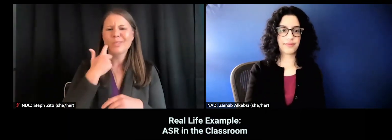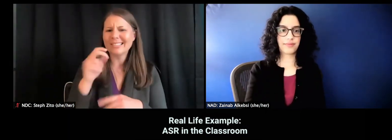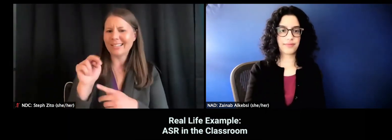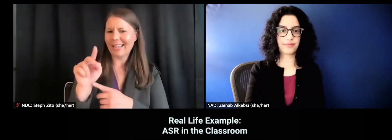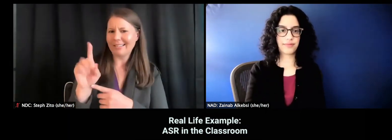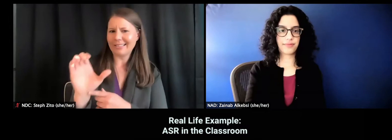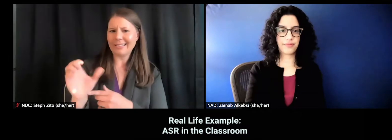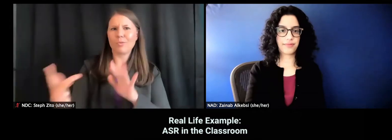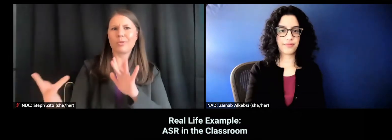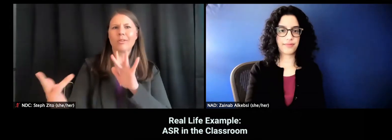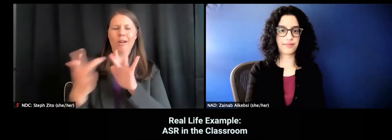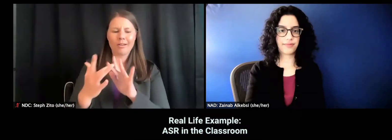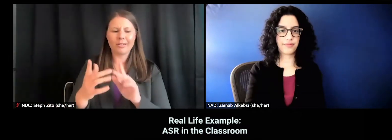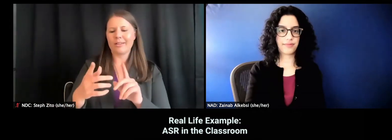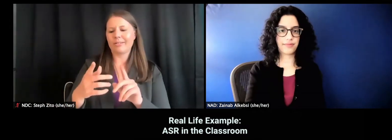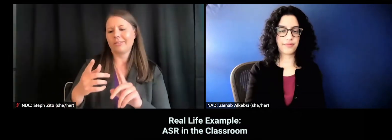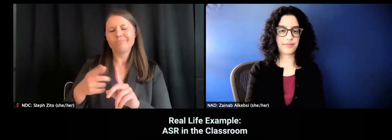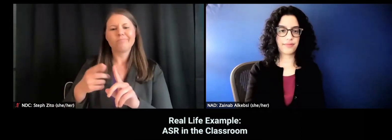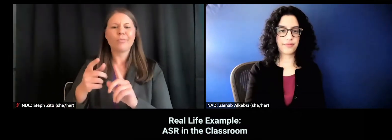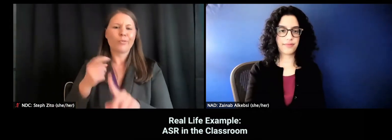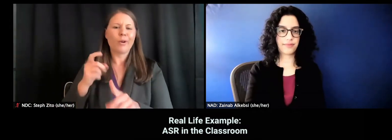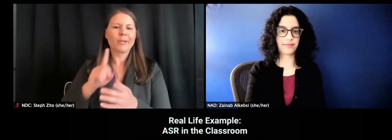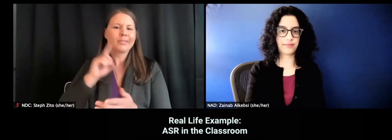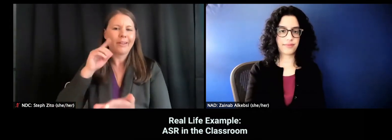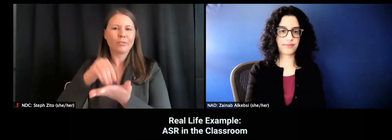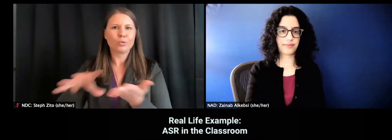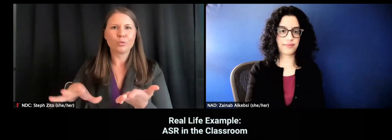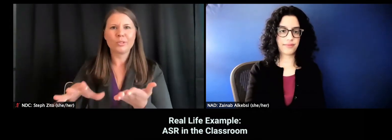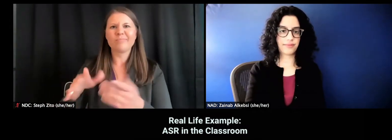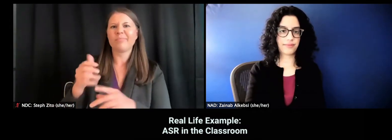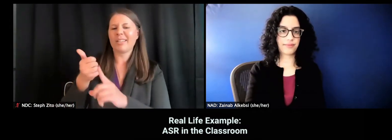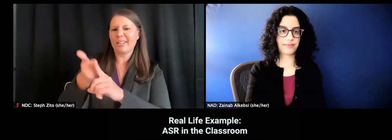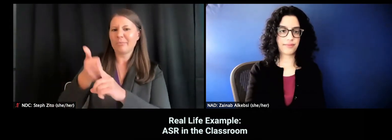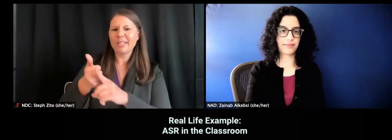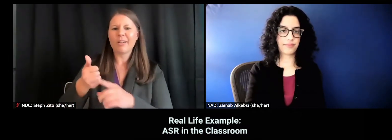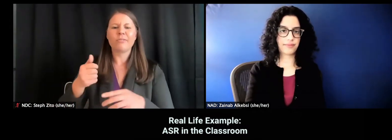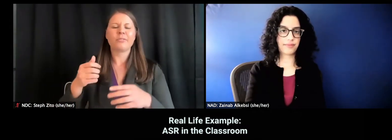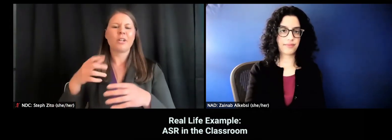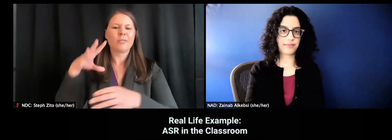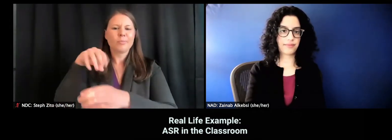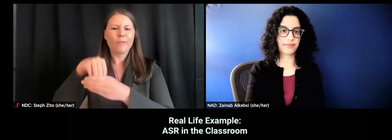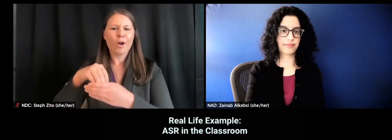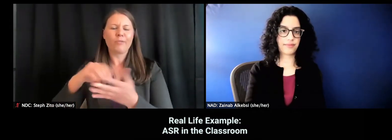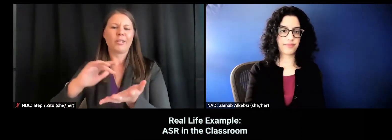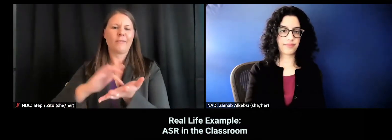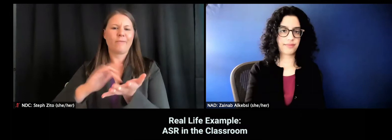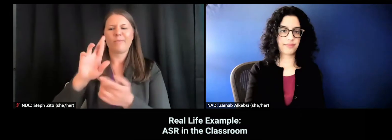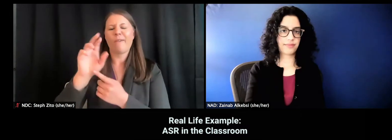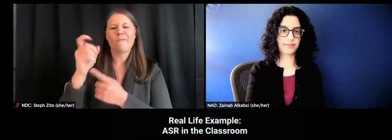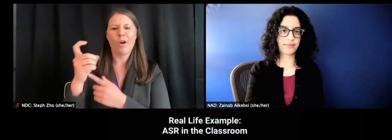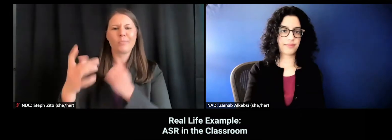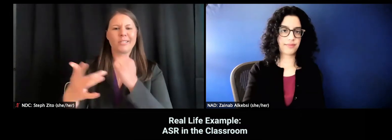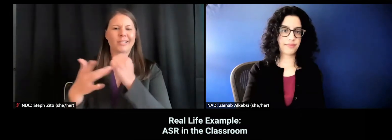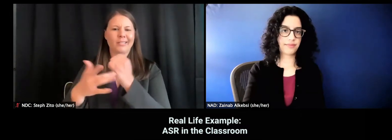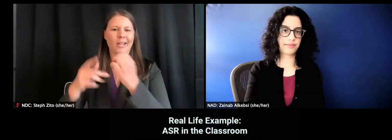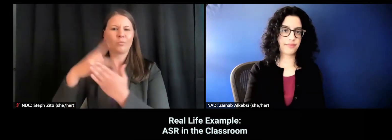Recently, NDC was contacted by a deaf student in a pharmacy